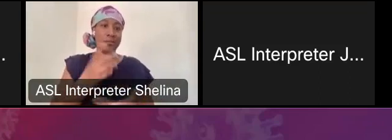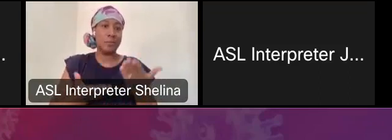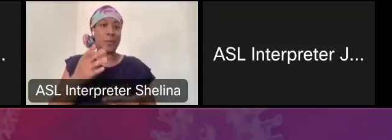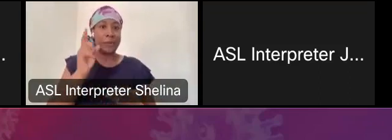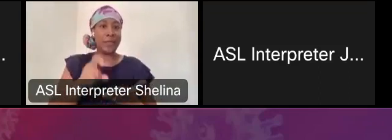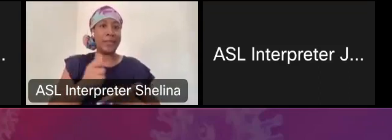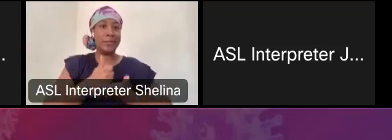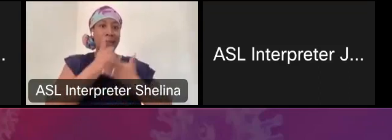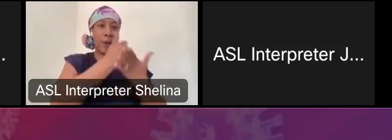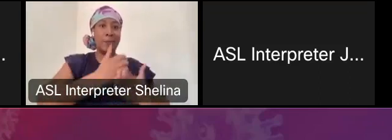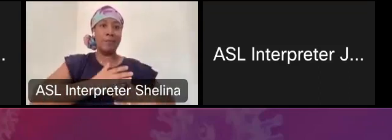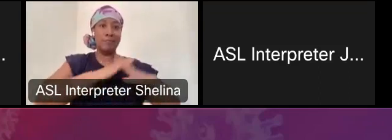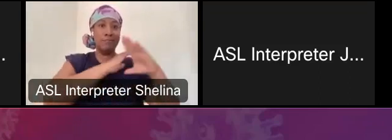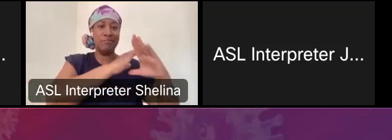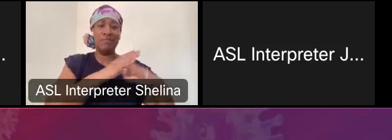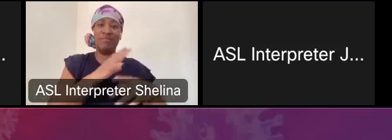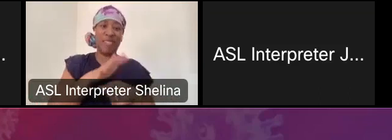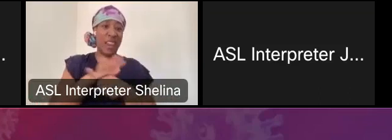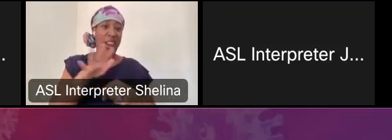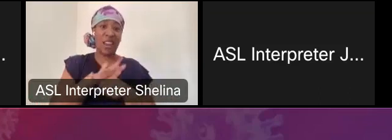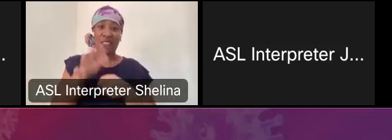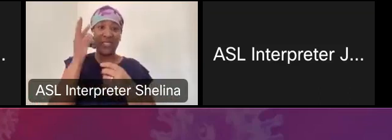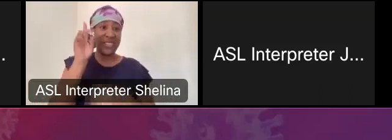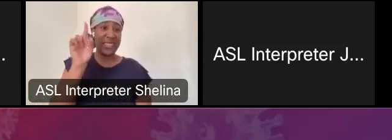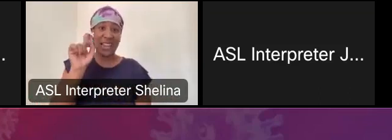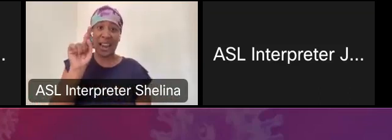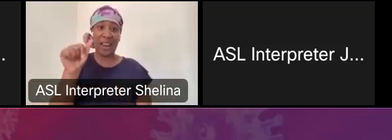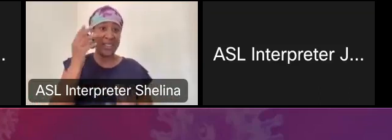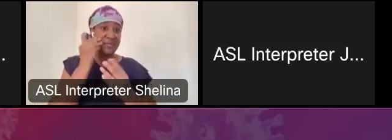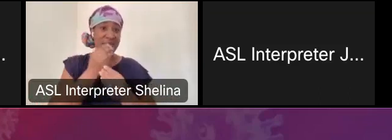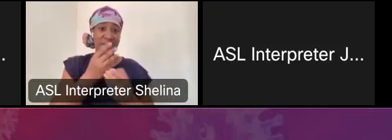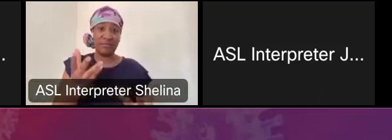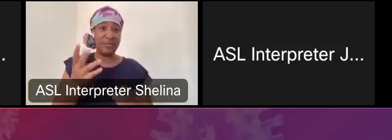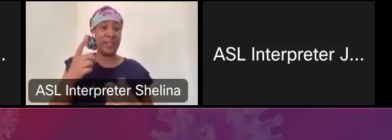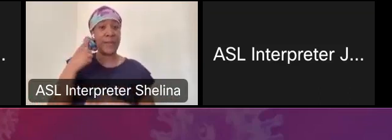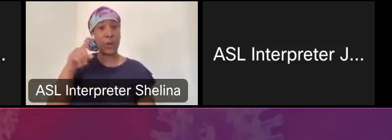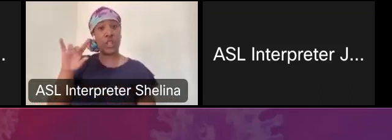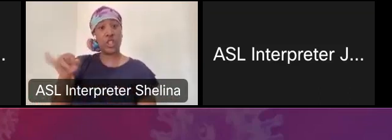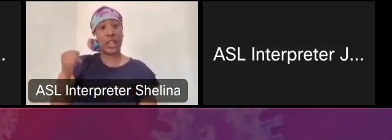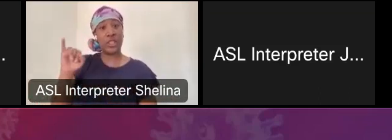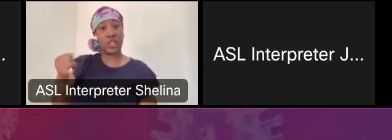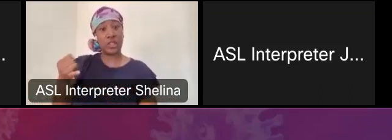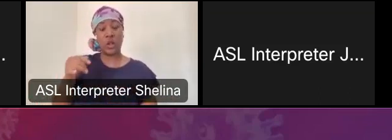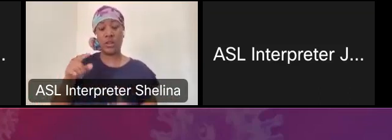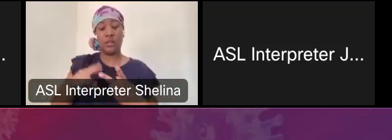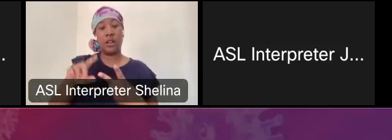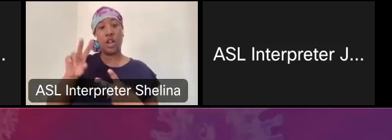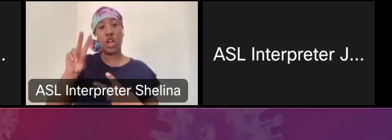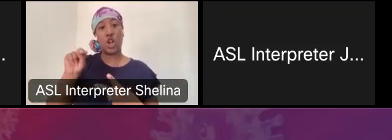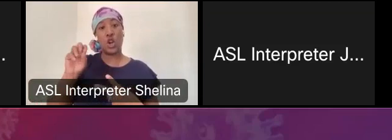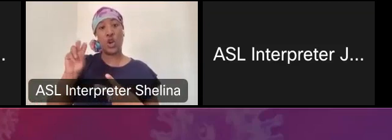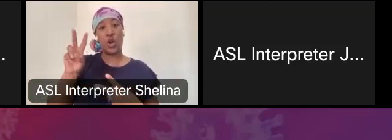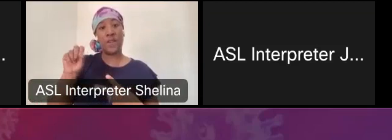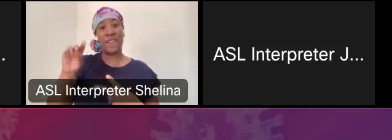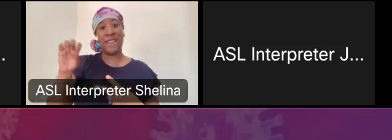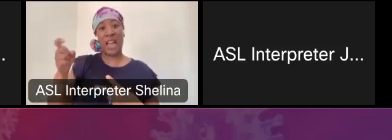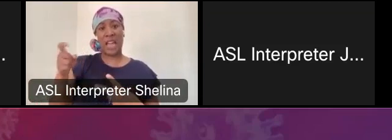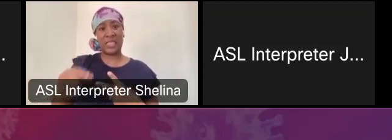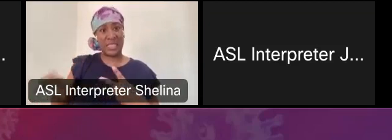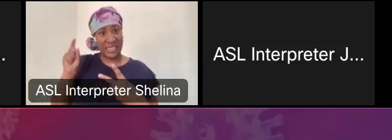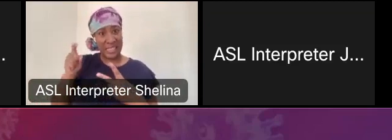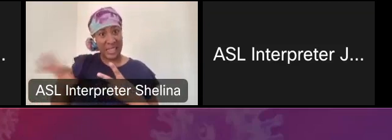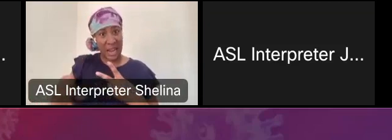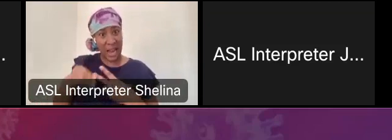There's currently not enough data to recommend that people who received the Johnson and Johnson or novavax vaccine should receive an additional dose at this time.